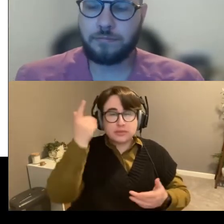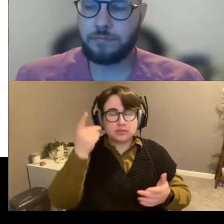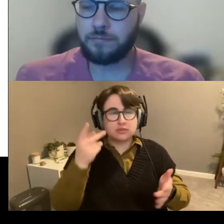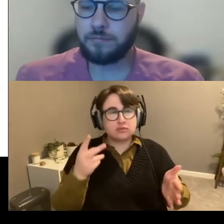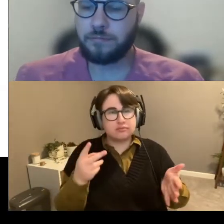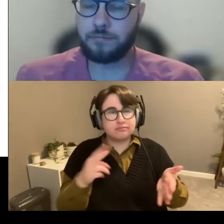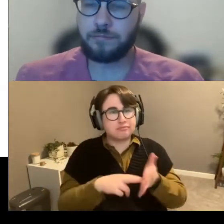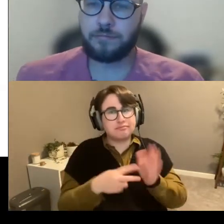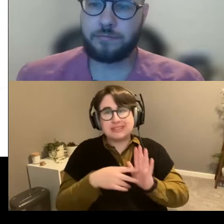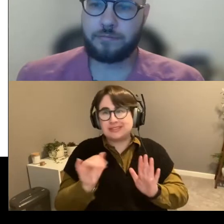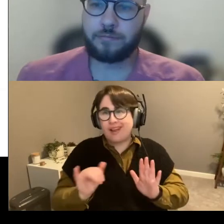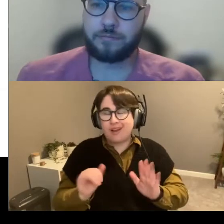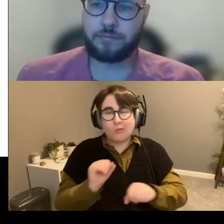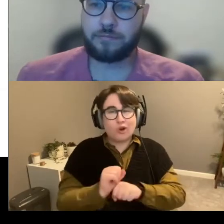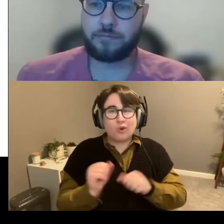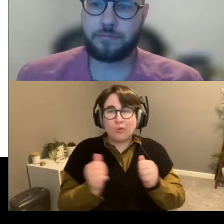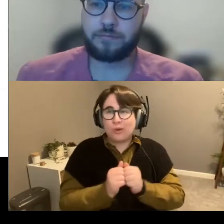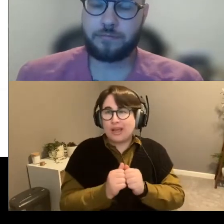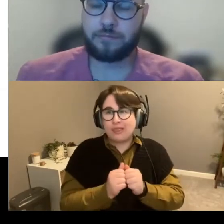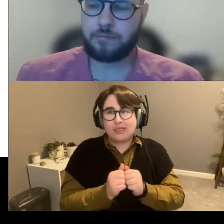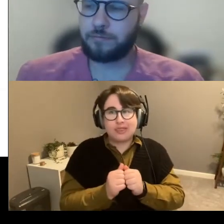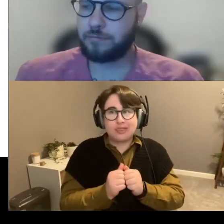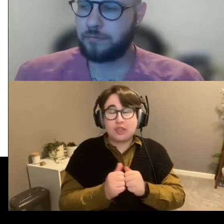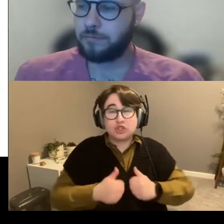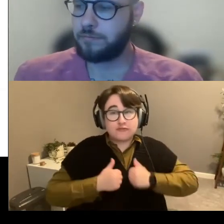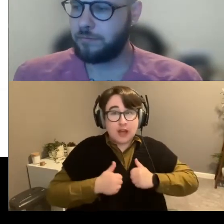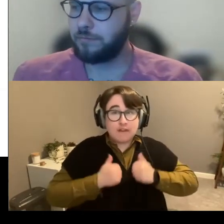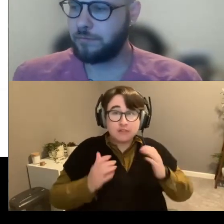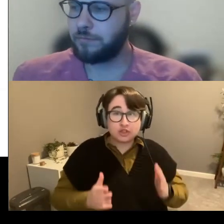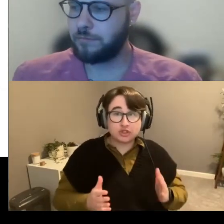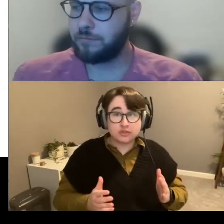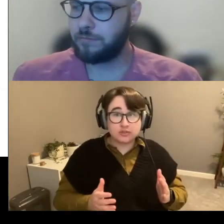like working with survivors, which is certainly